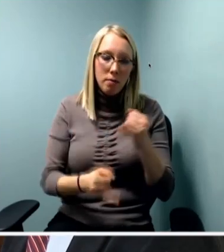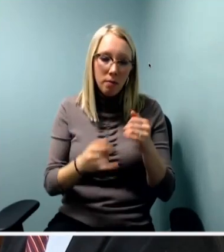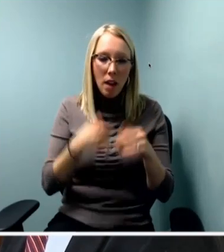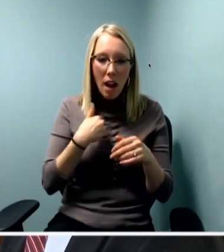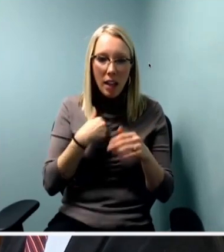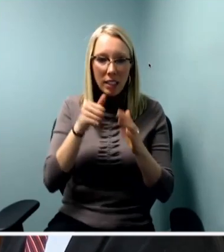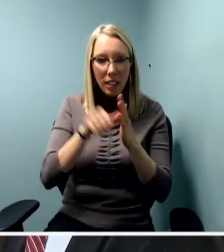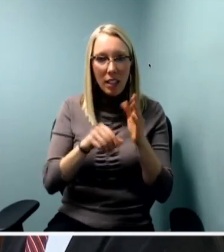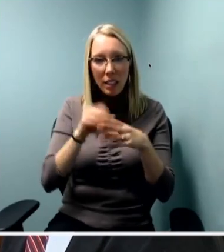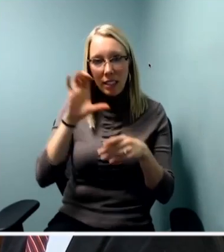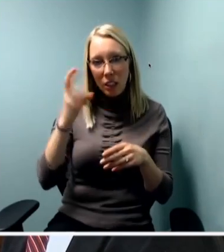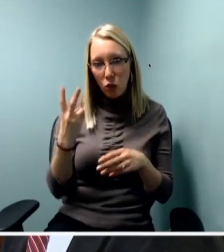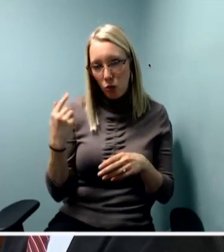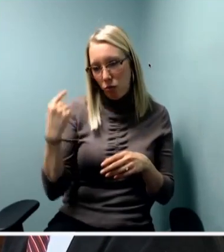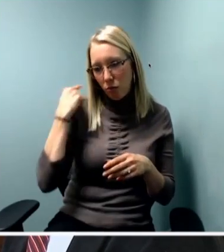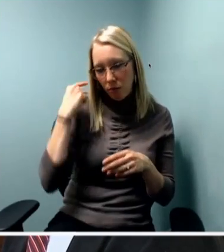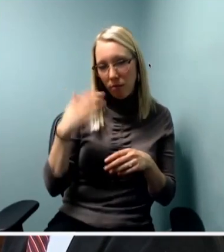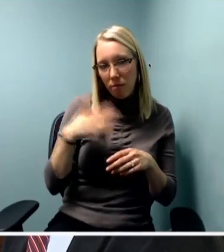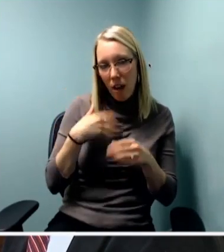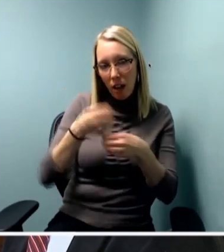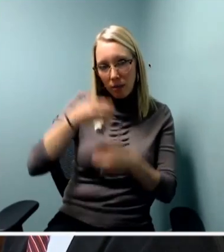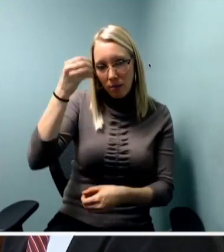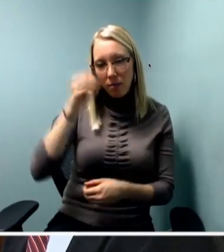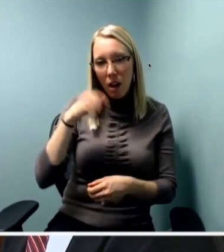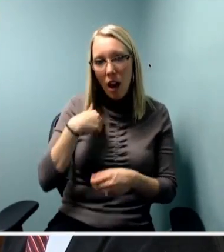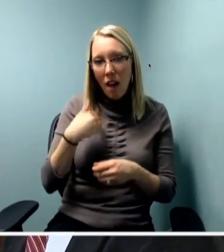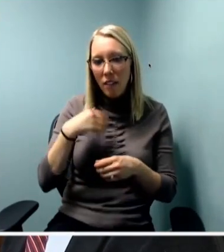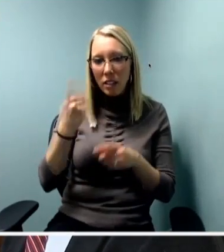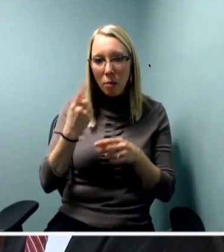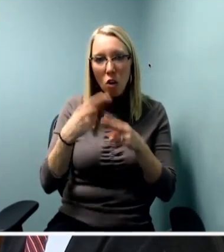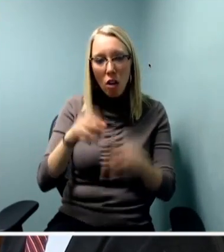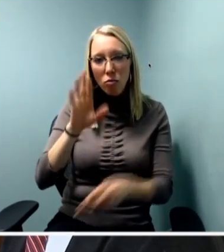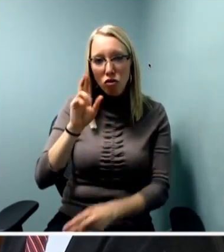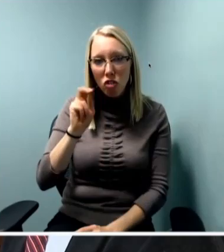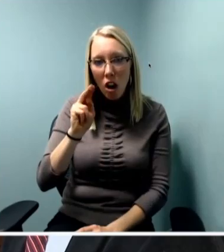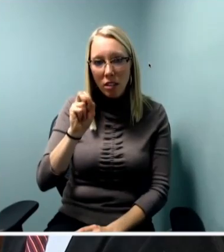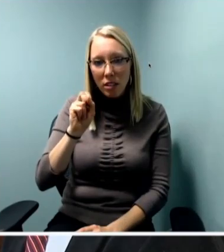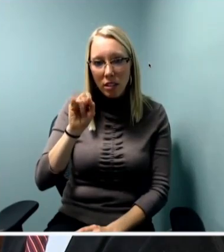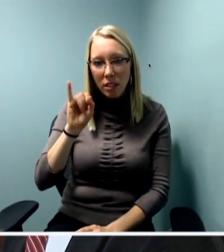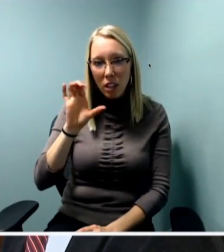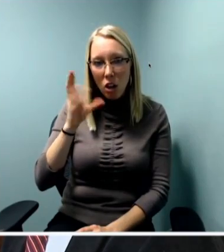So, I have what's called Brown-Sequard syndrome. And the right side of my body has no sensation,